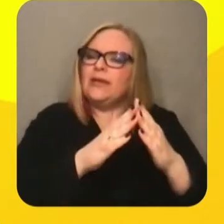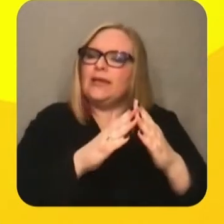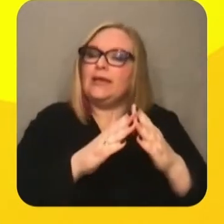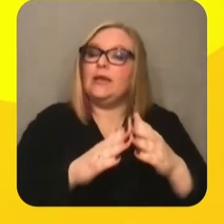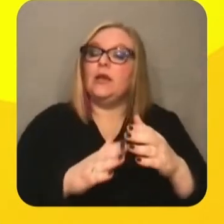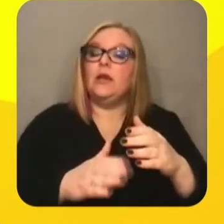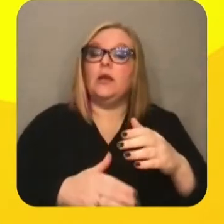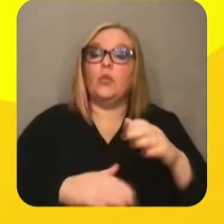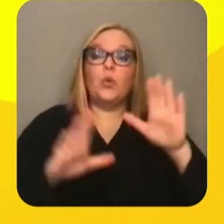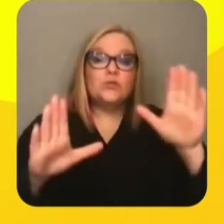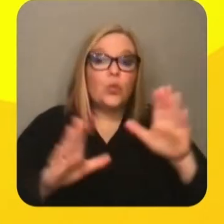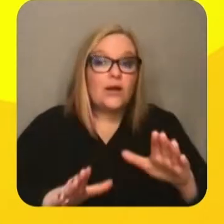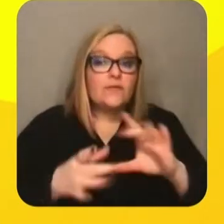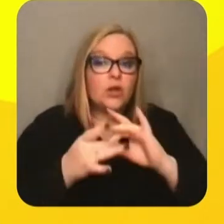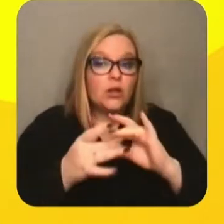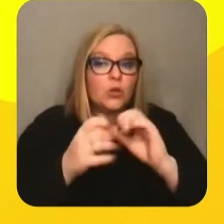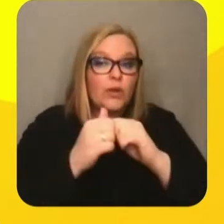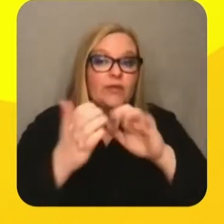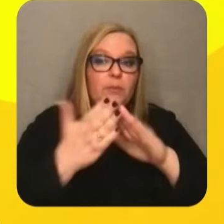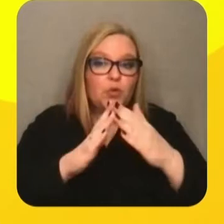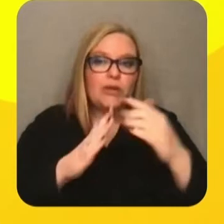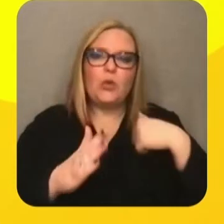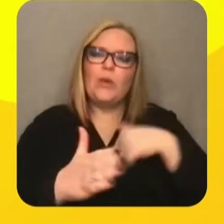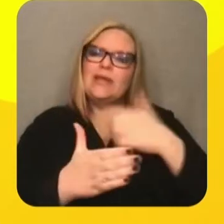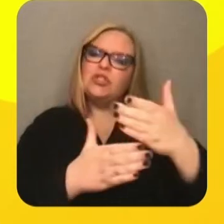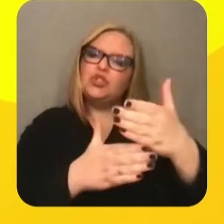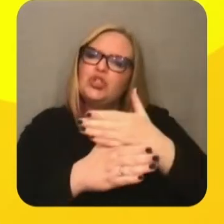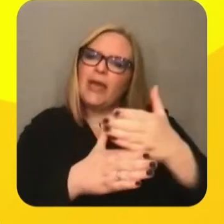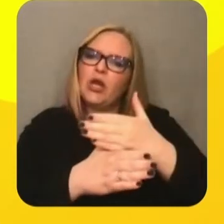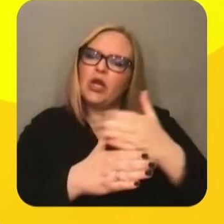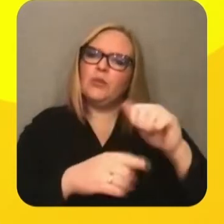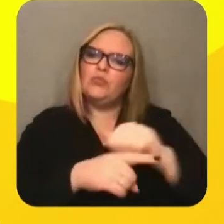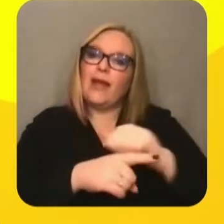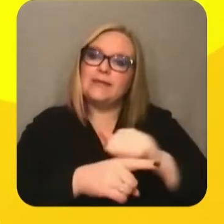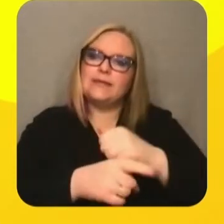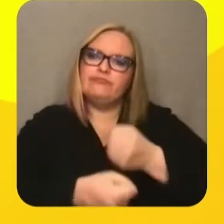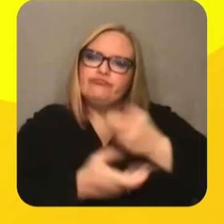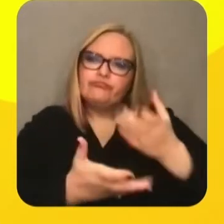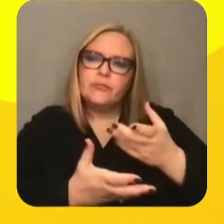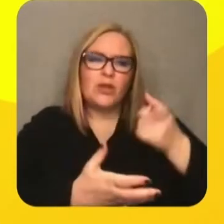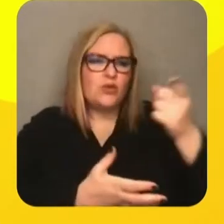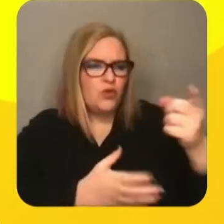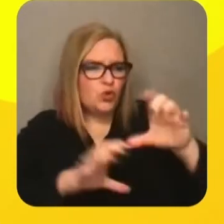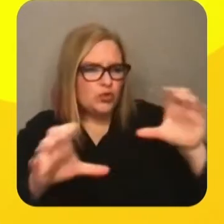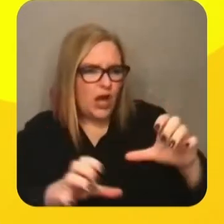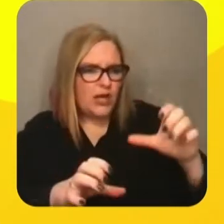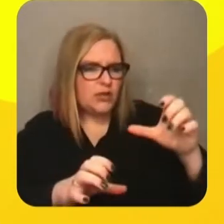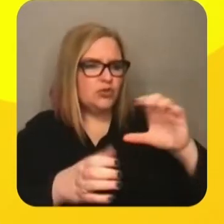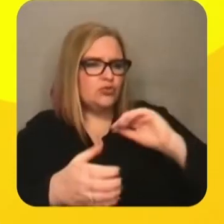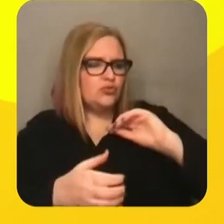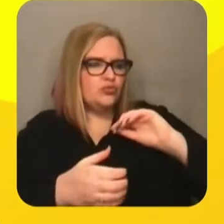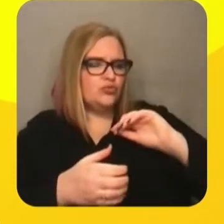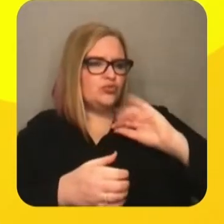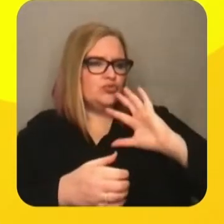is that we would share all our practices. You'd be like, Hey, have you ever done a transgender transition guidelines?